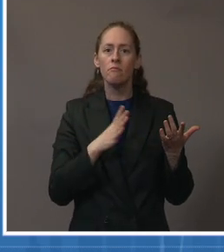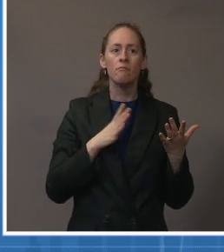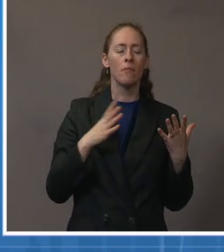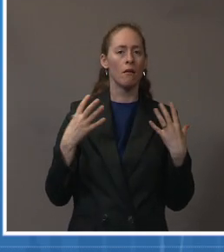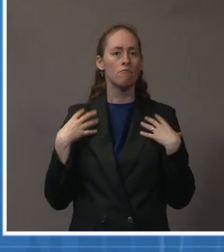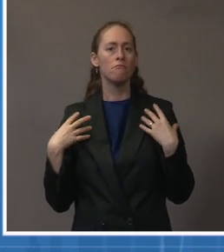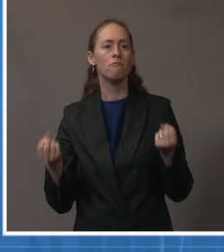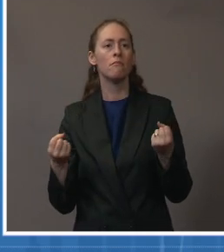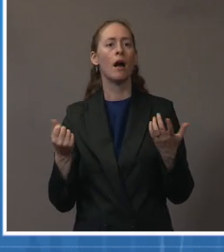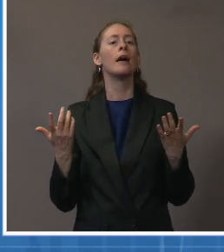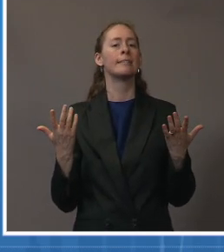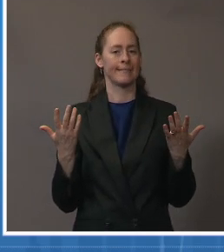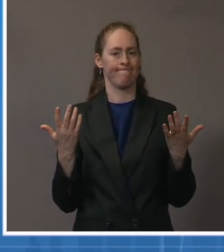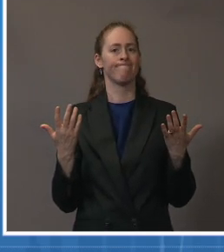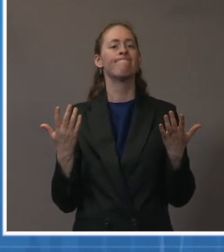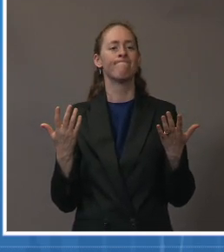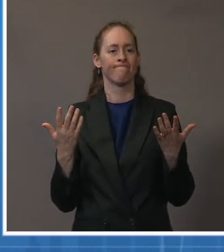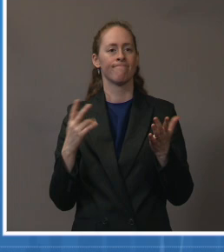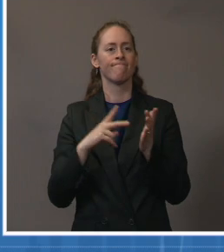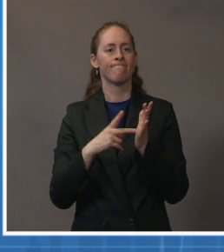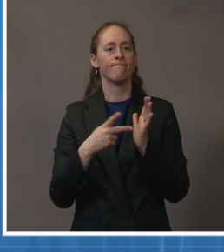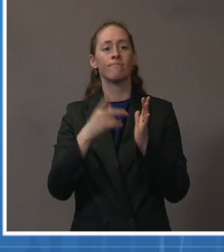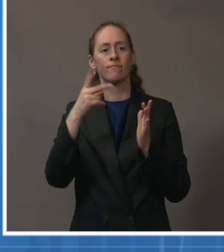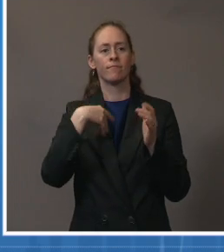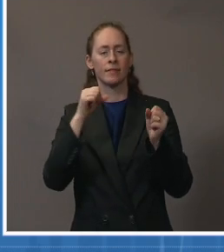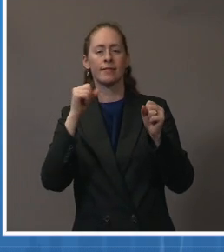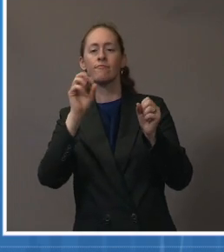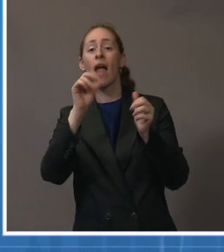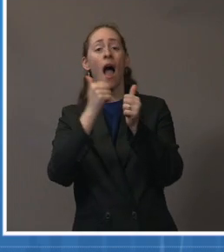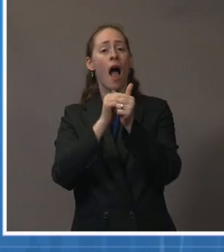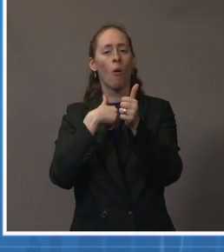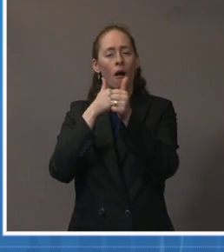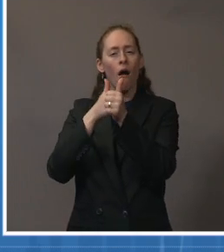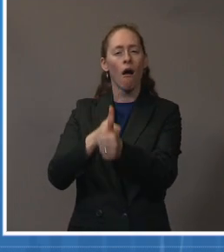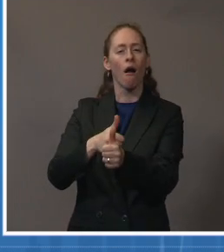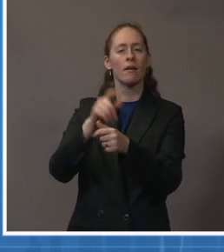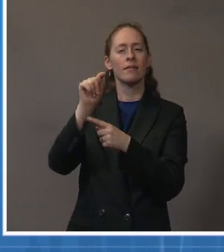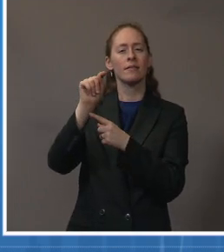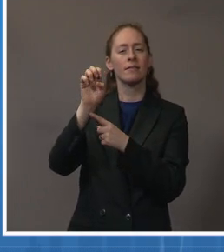this antibody retains activity against multiple variants.